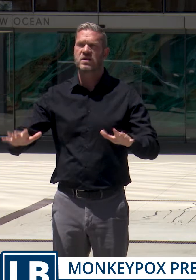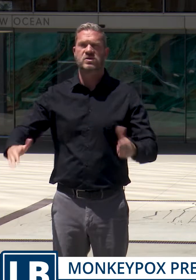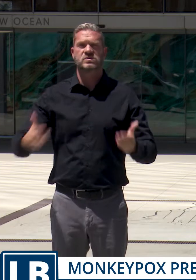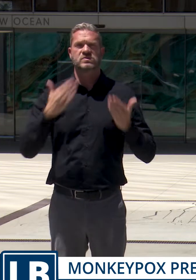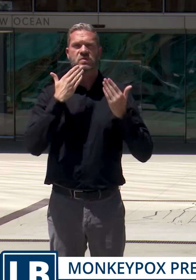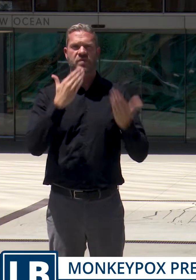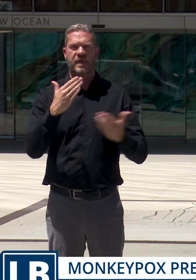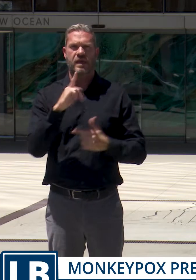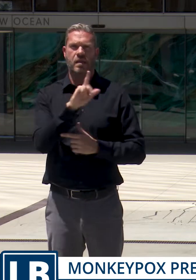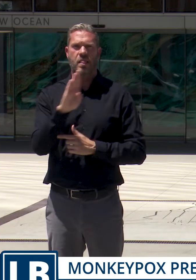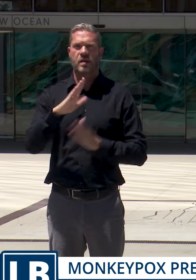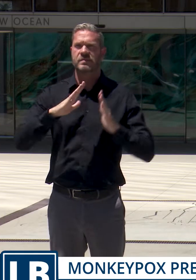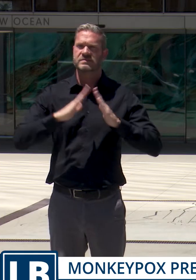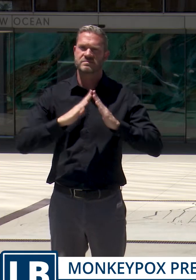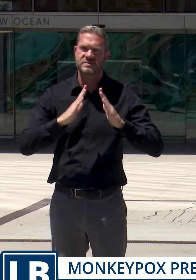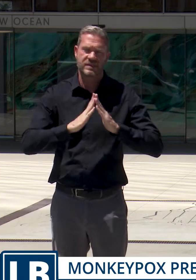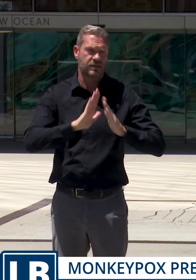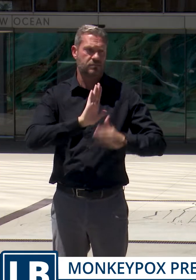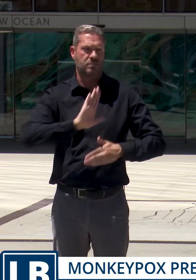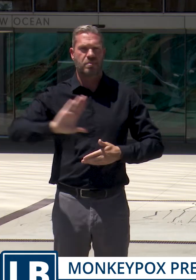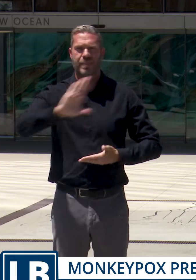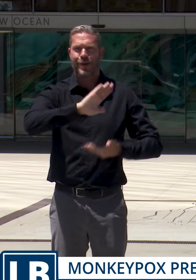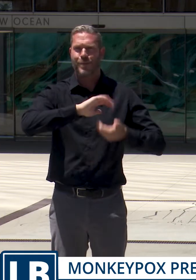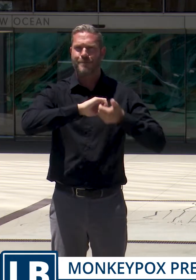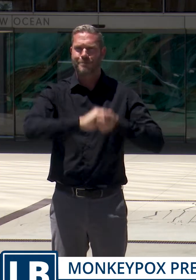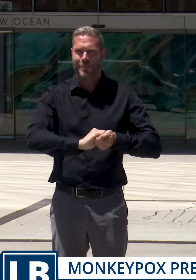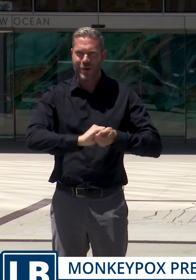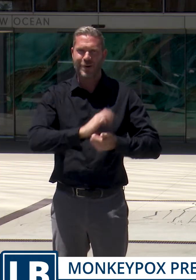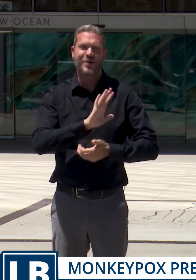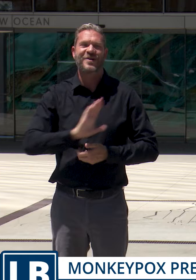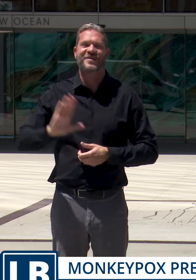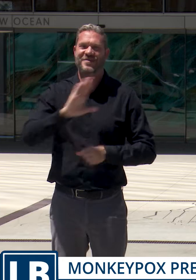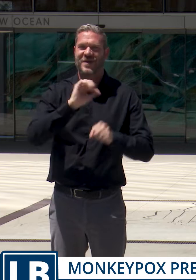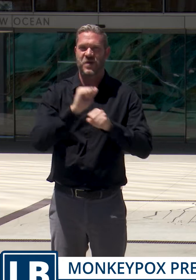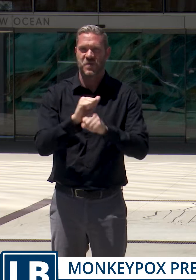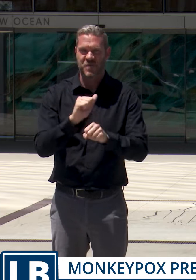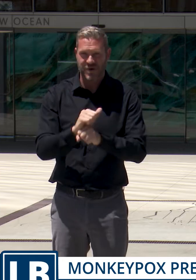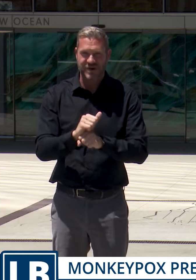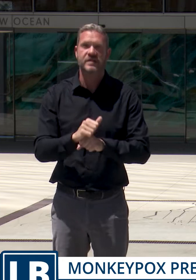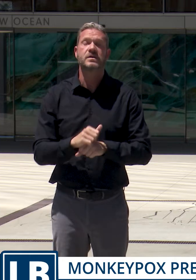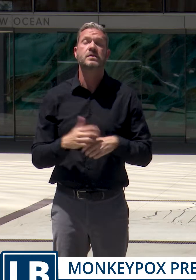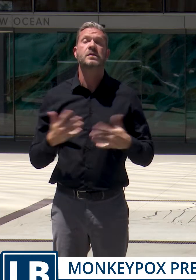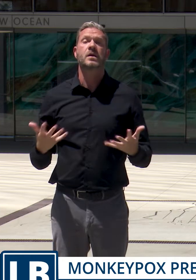for their partnership and for their work i also want to just thank everyone that has signed up